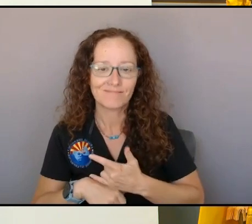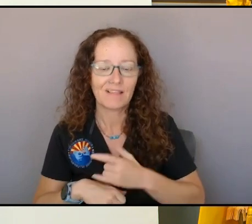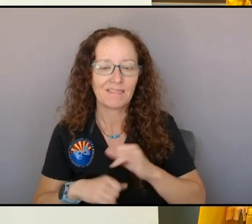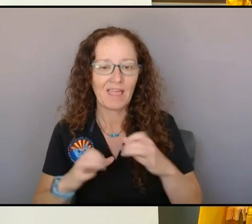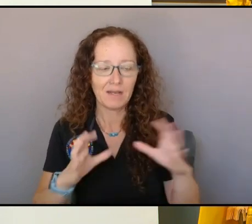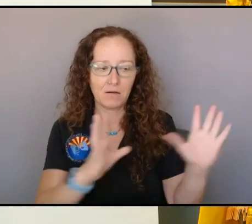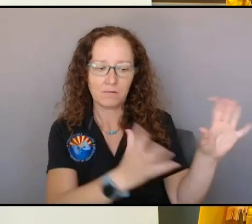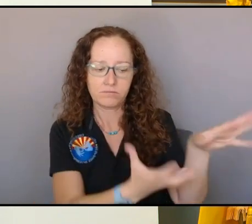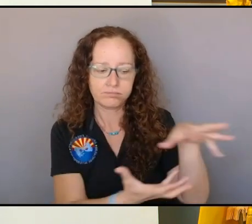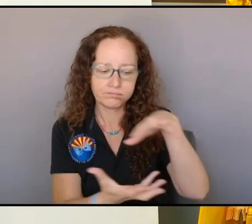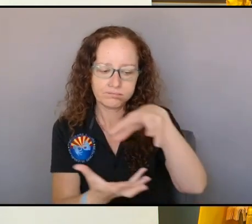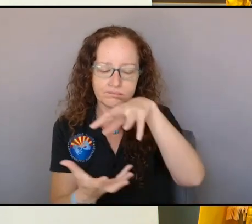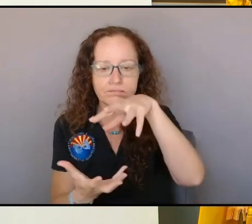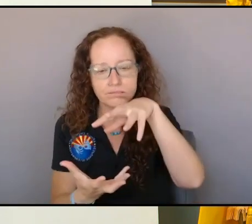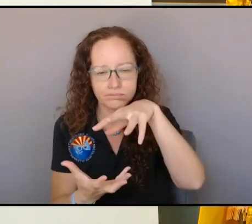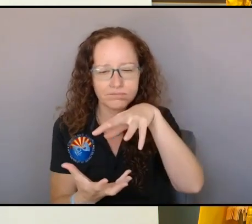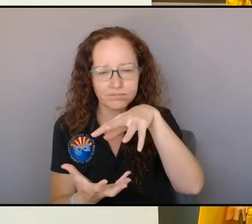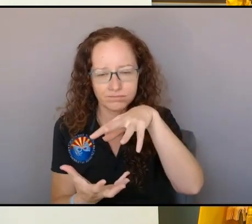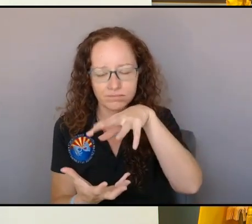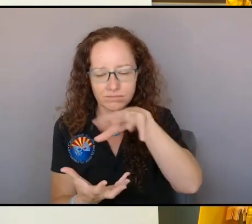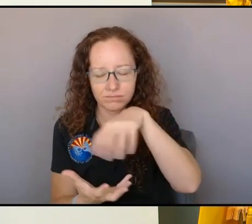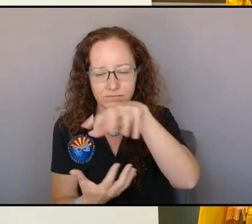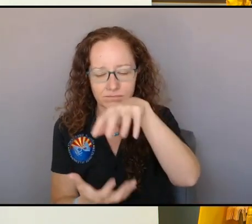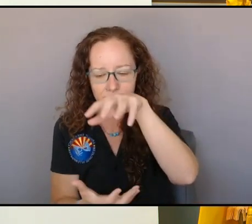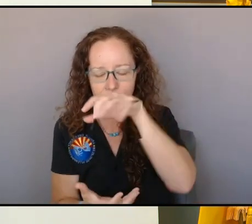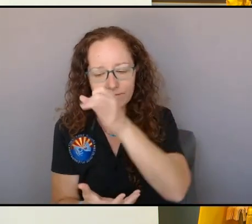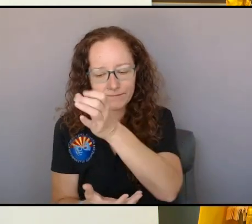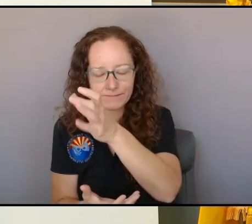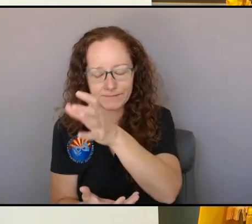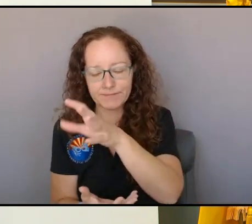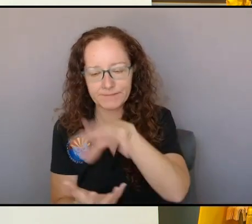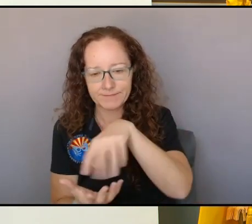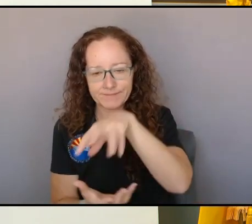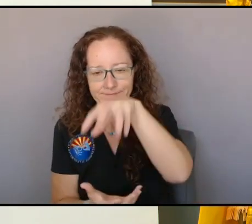precipitation. With most of it actually being off to our east.